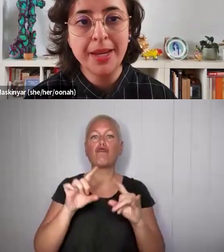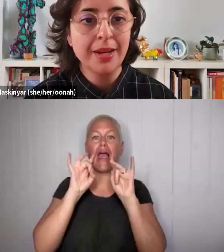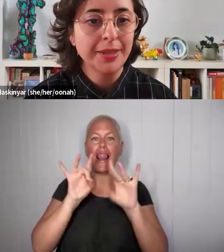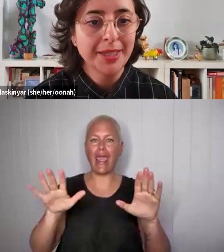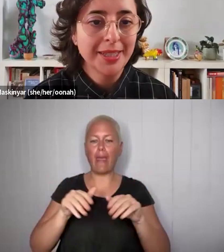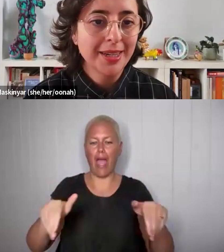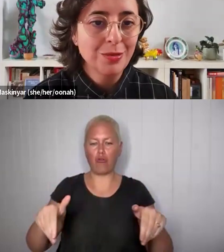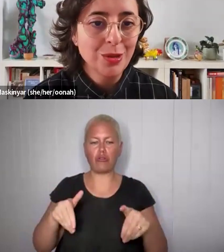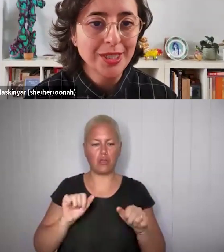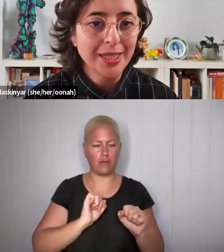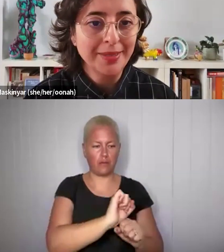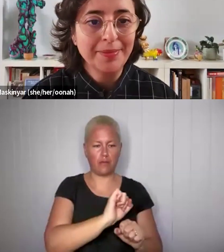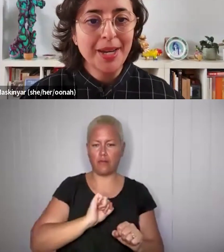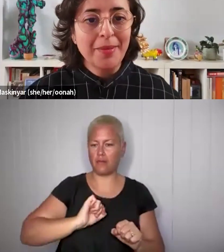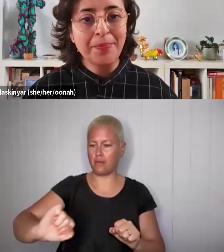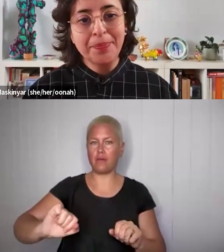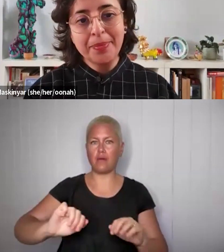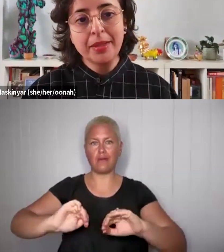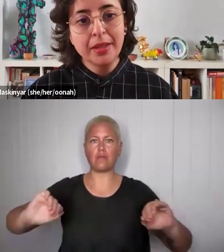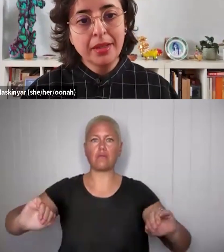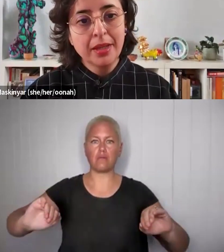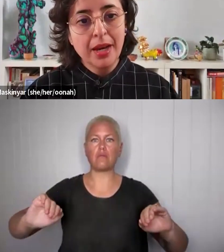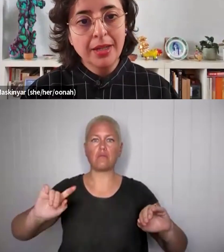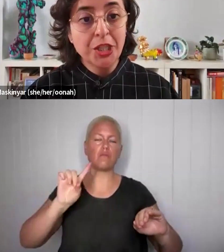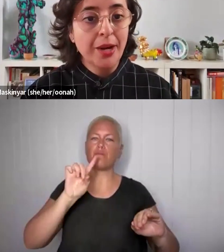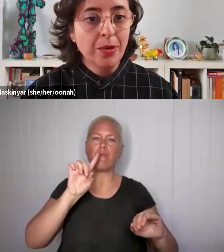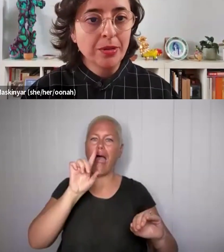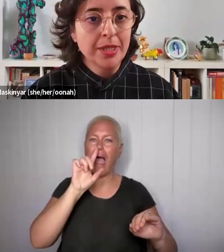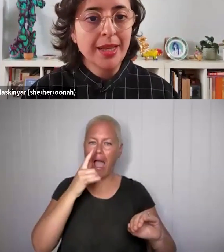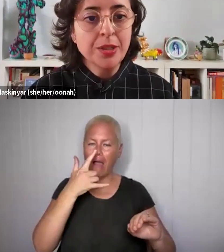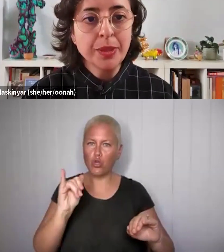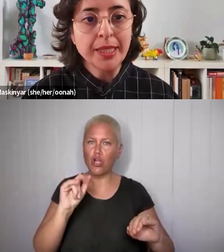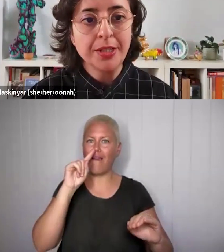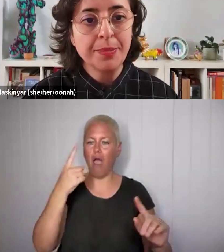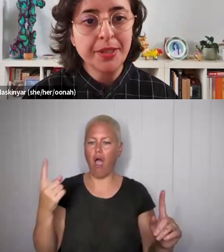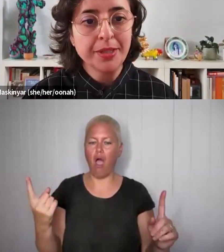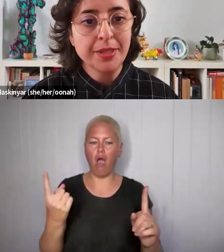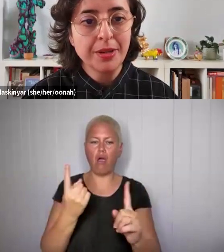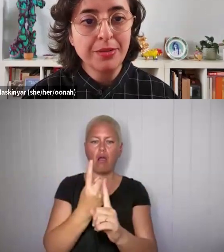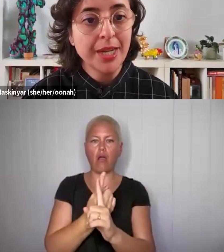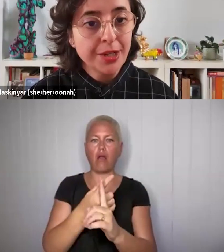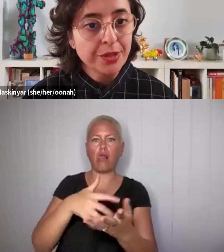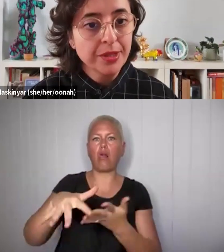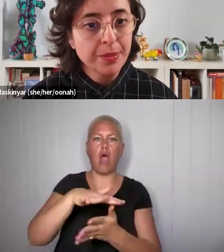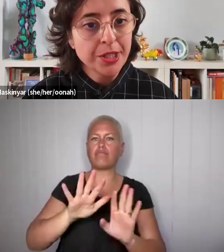They can't unfortunately share roles. And that is really just because of the nature of this